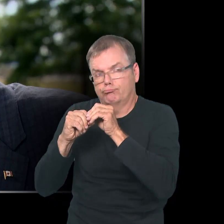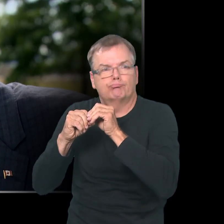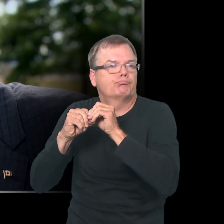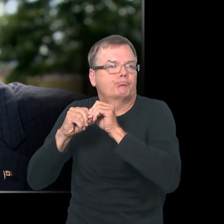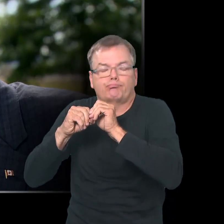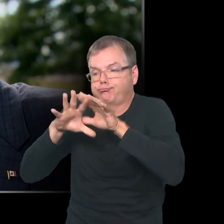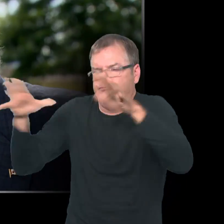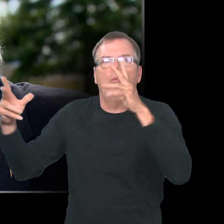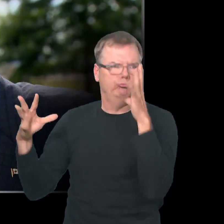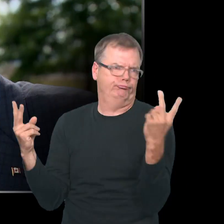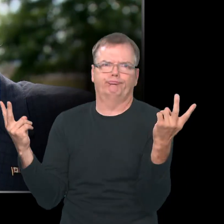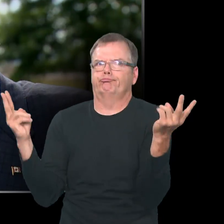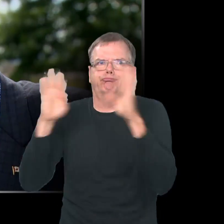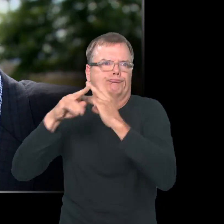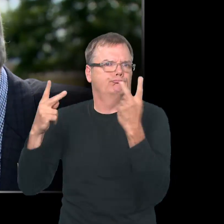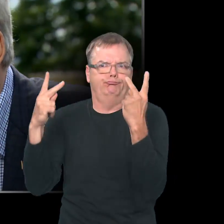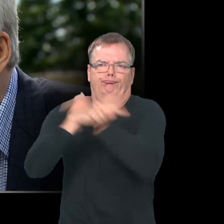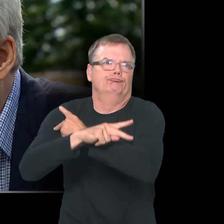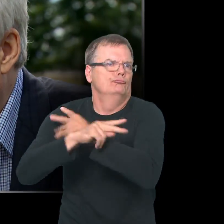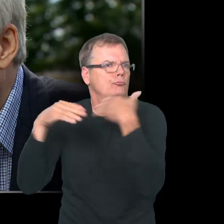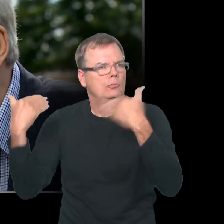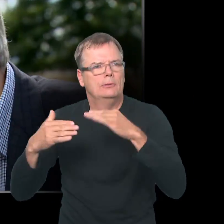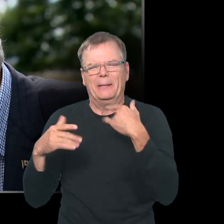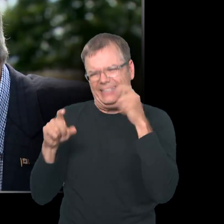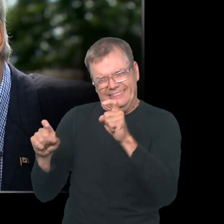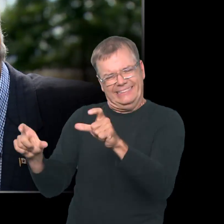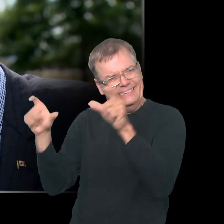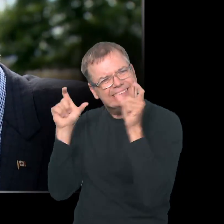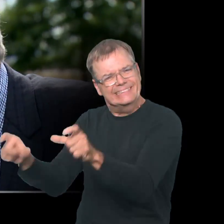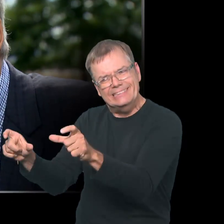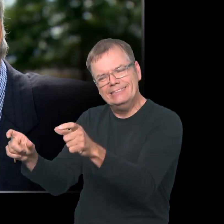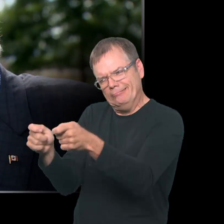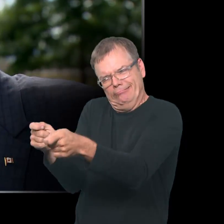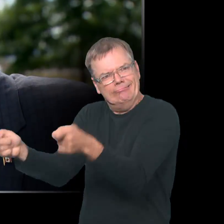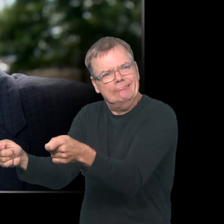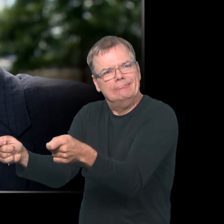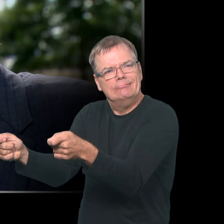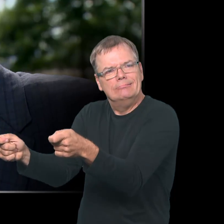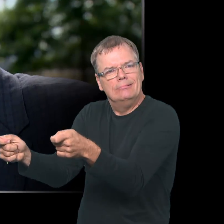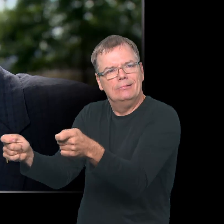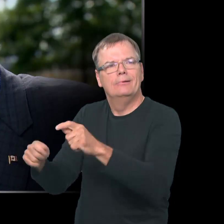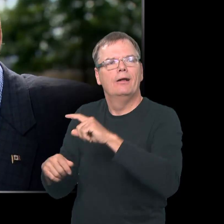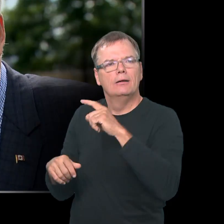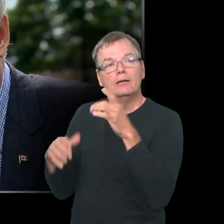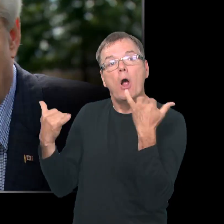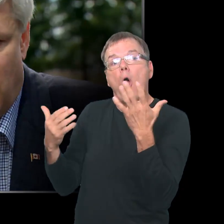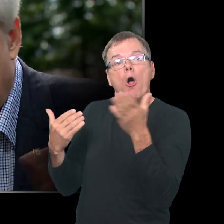that has real potential implications on us, and we're going to have to operate on all paths